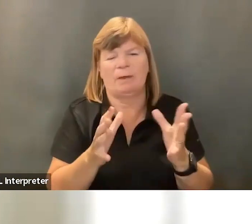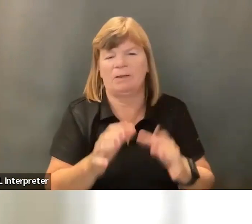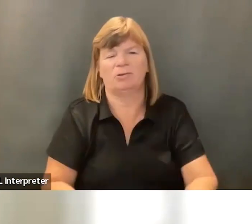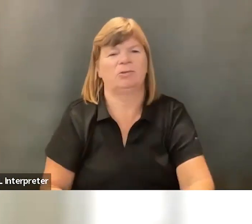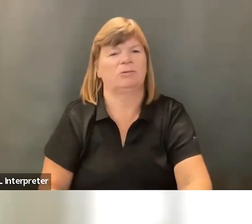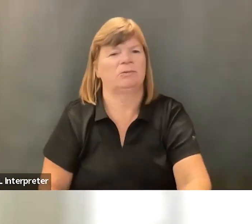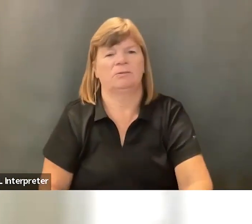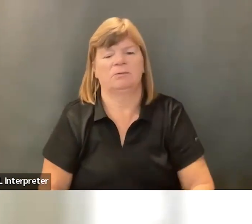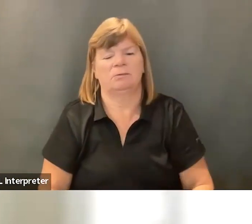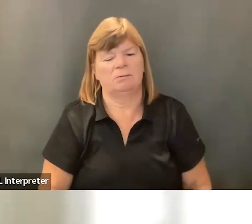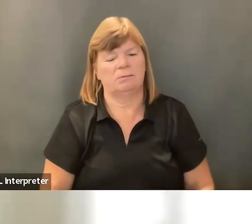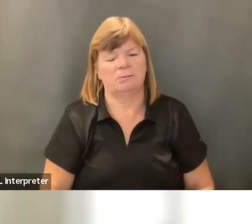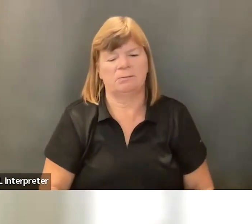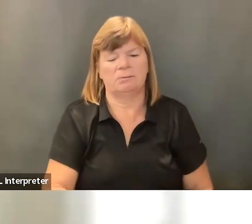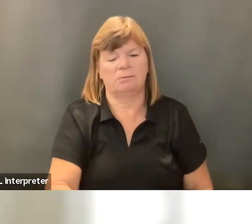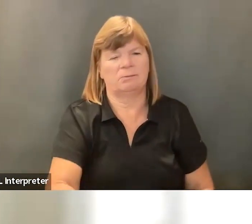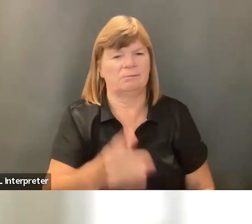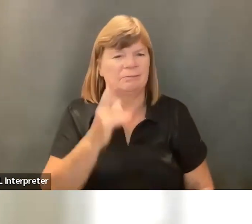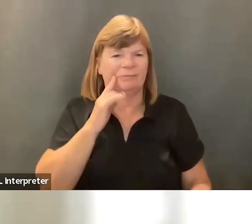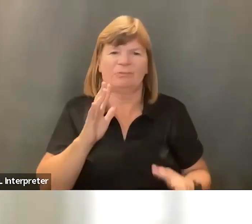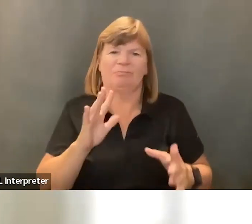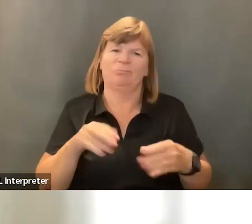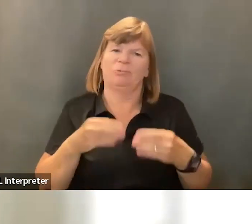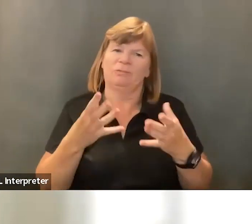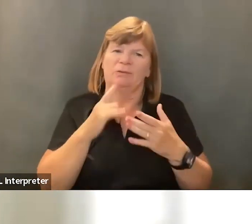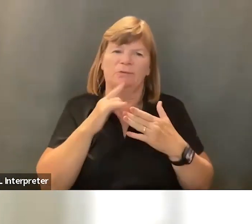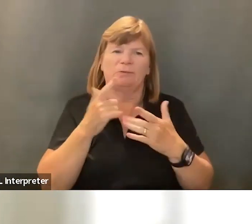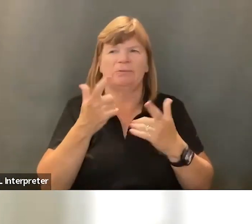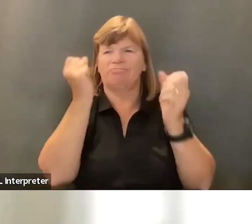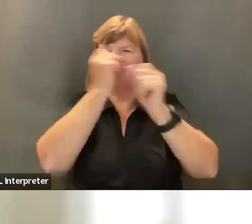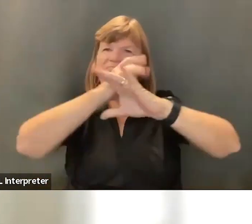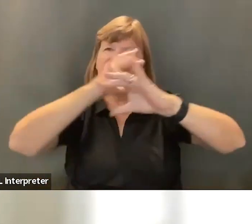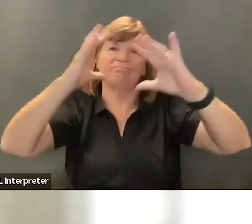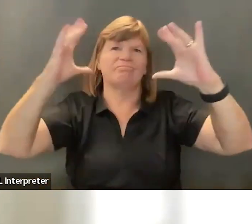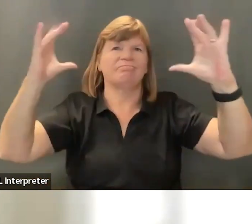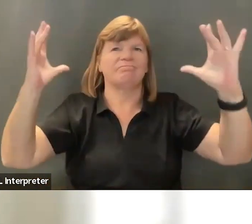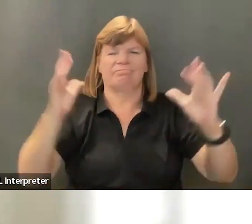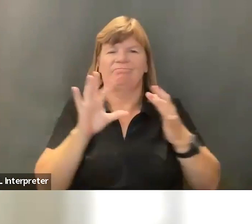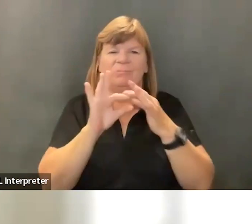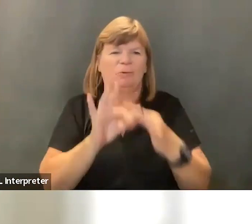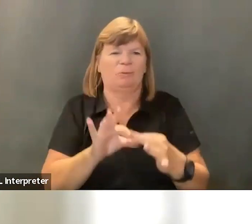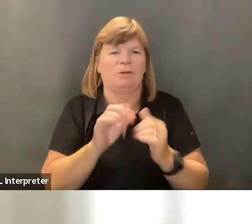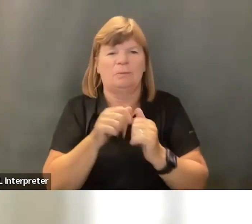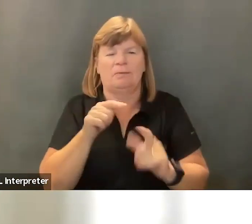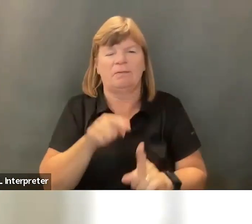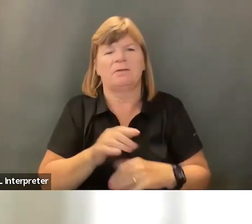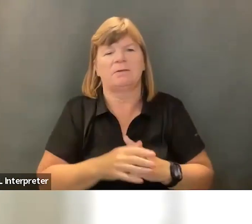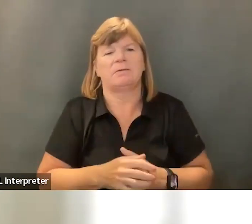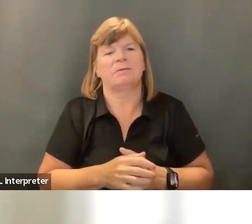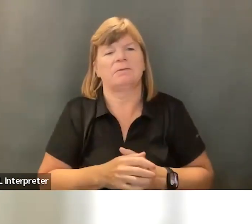um providing some some big Ideas there around around this as we wrap.